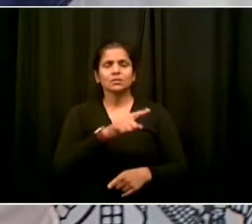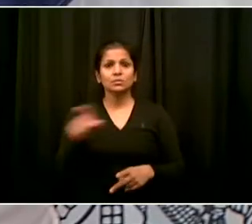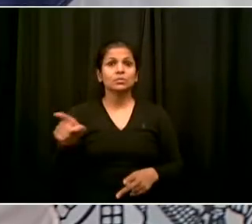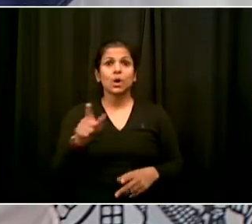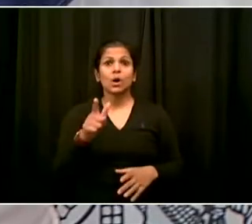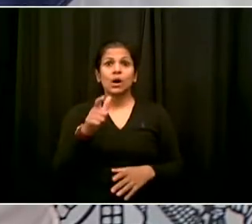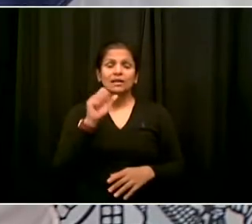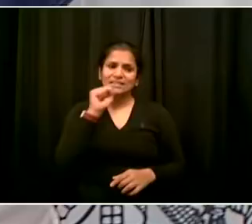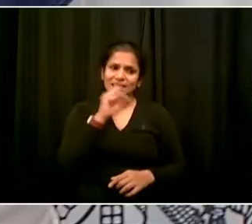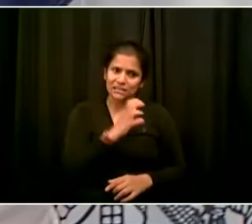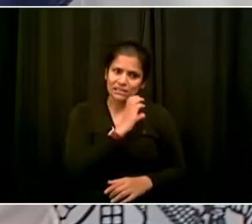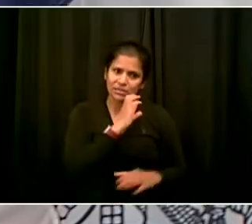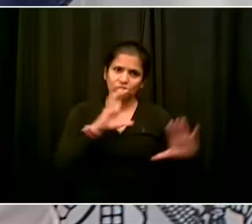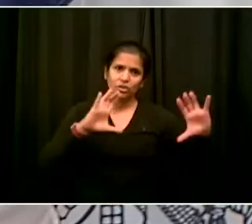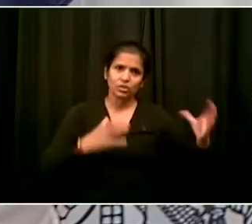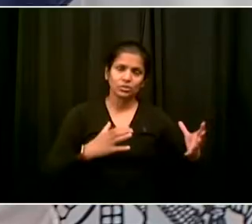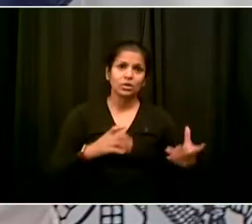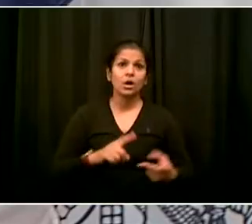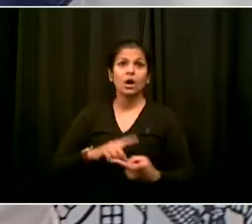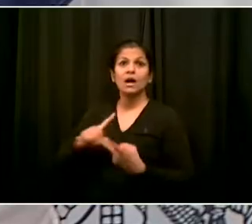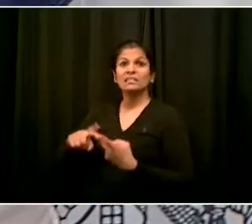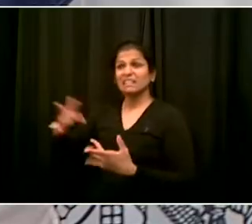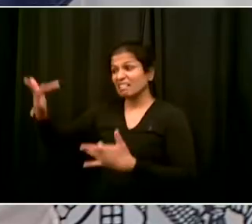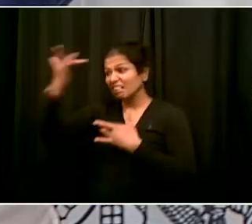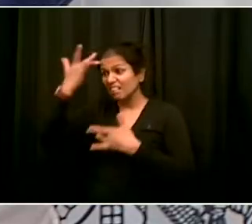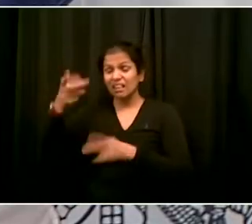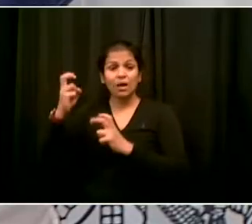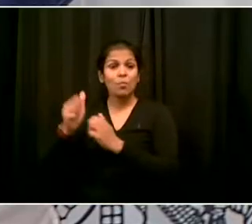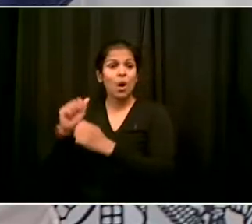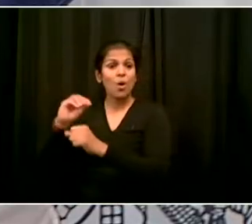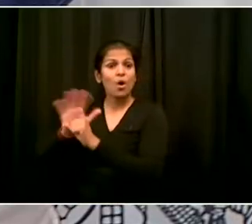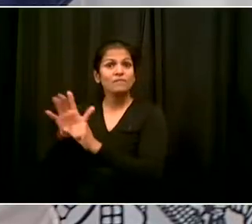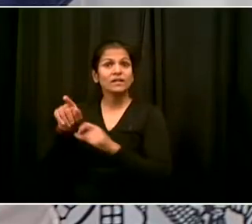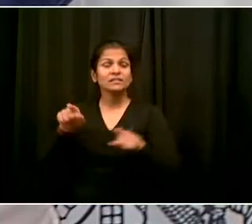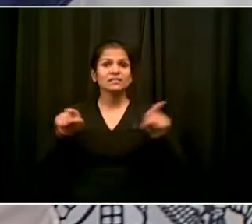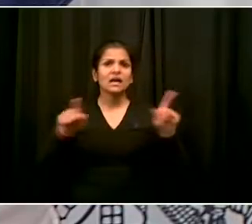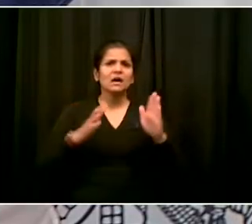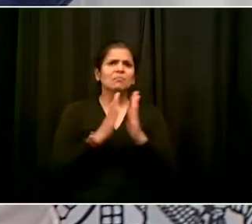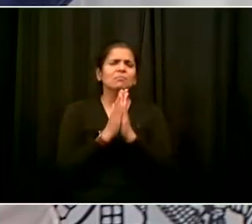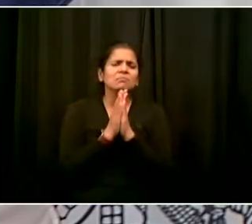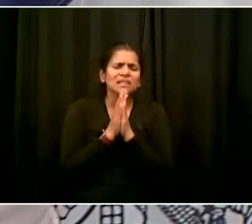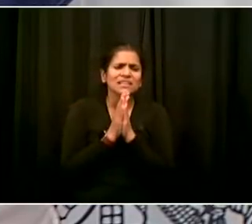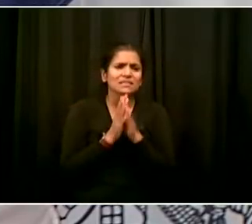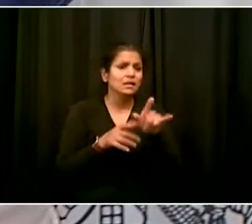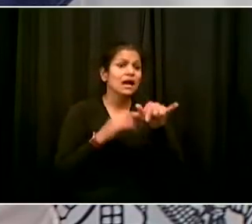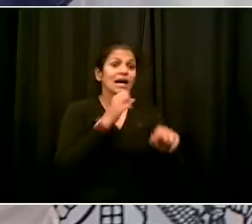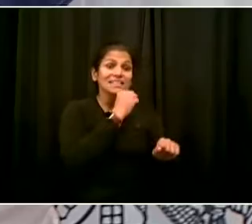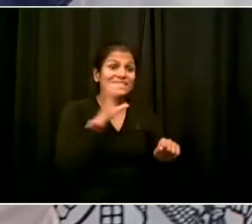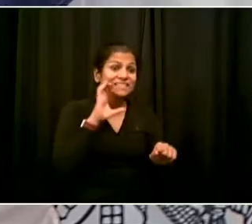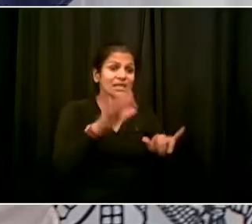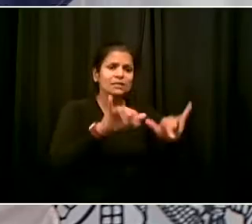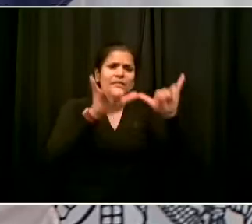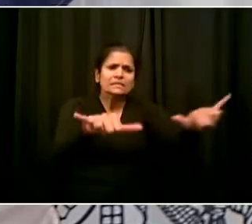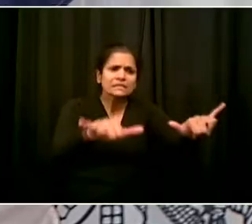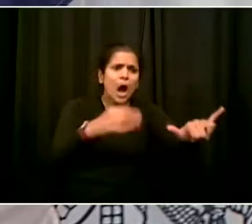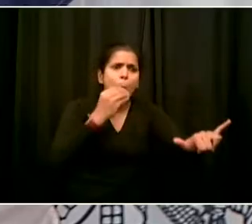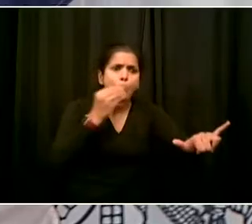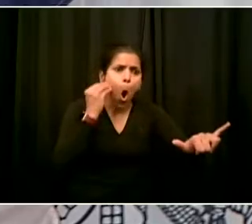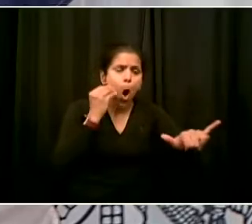WEEK. IF YOU'RE OVER 65, YOU HAVE PREEXISTING CONDITIONS LIKE DIABETES OR HEART DISEASE, YOU NEED TO STAY IN TO THE MAXIMUM EXTENT POSSIBLE EXCEPT FOR THE